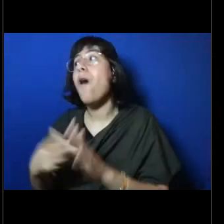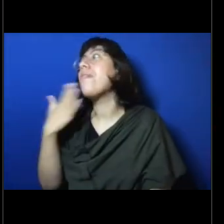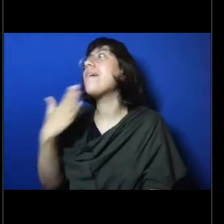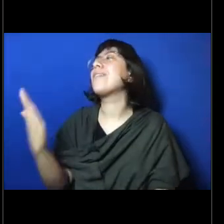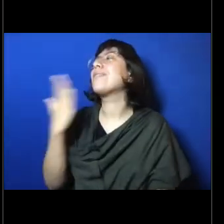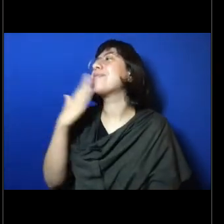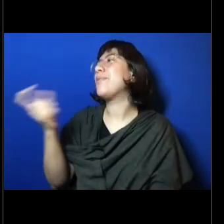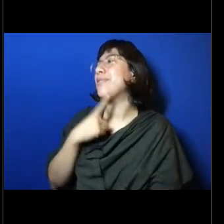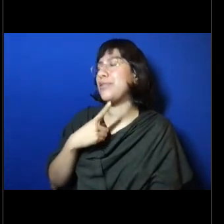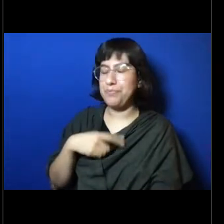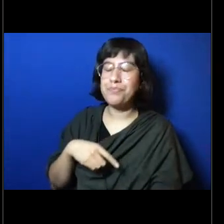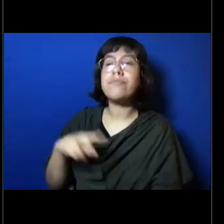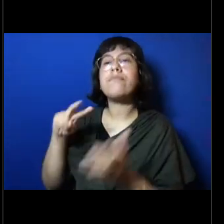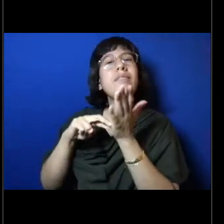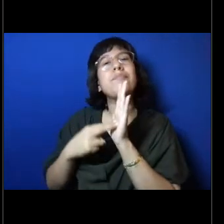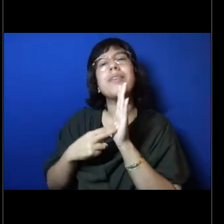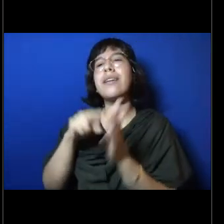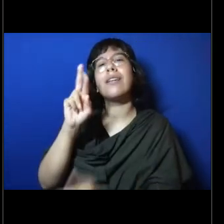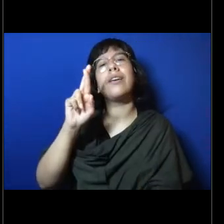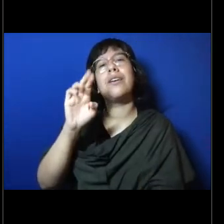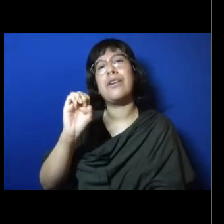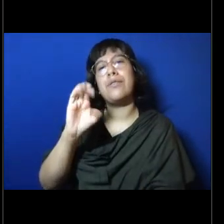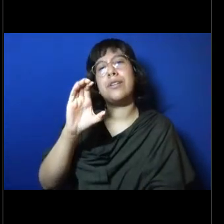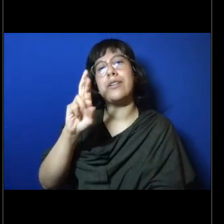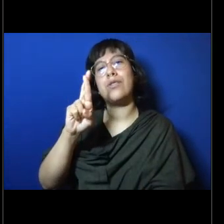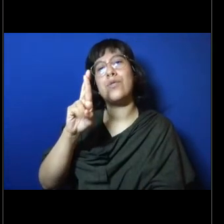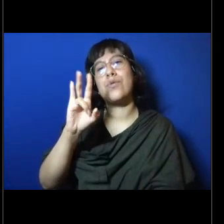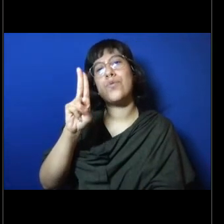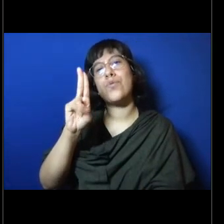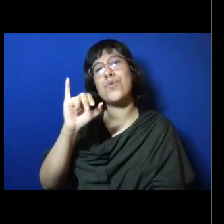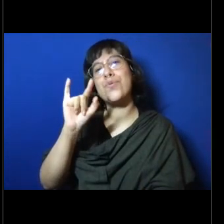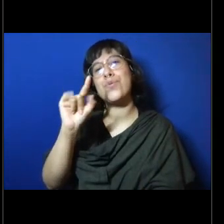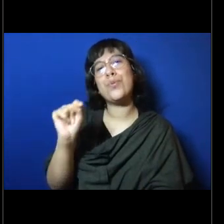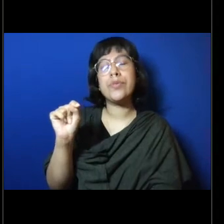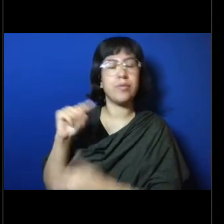What I mean by that is that a lot of ocean organisms